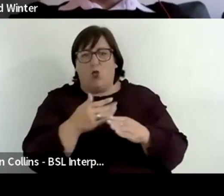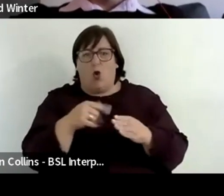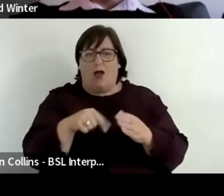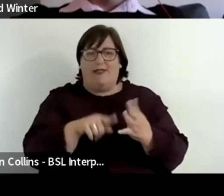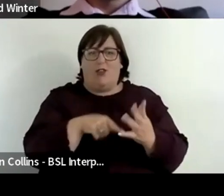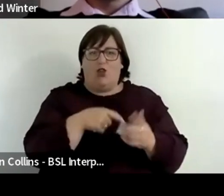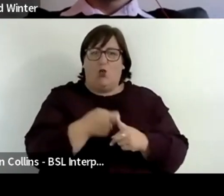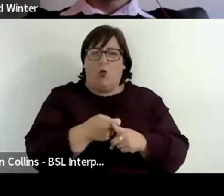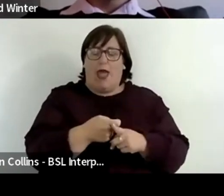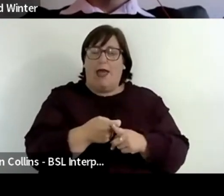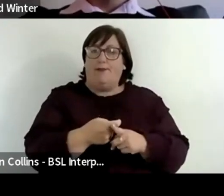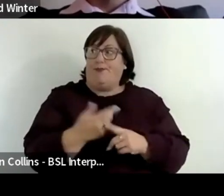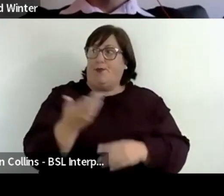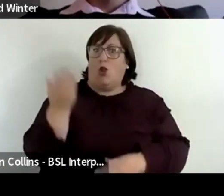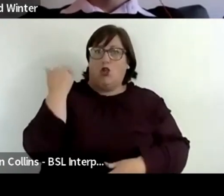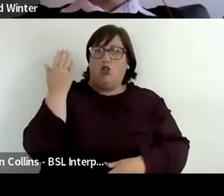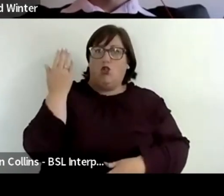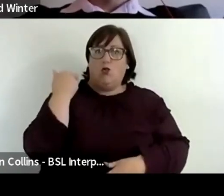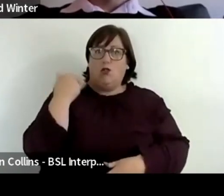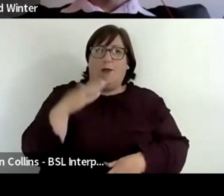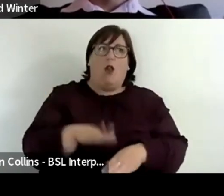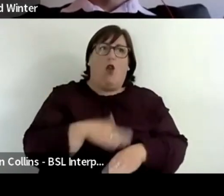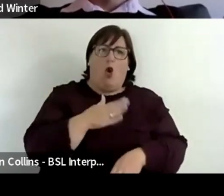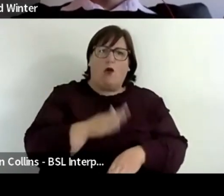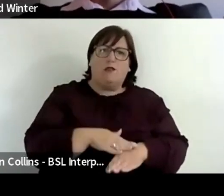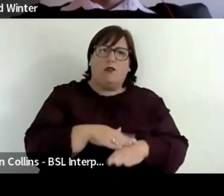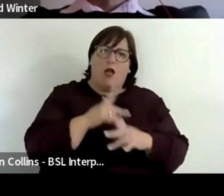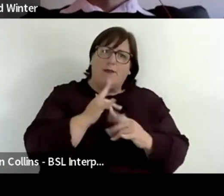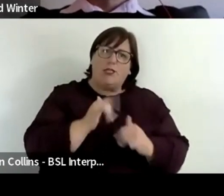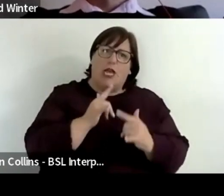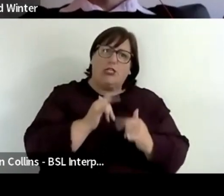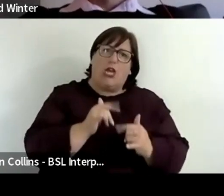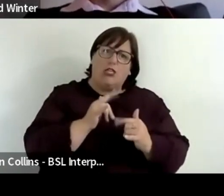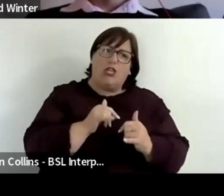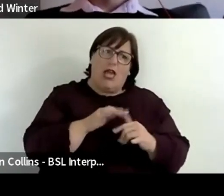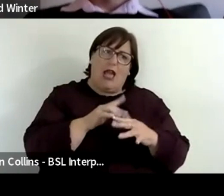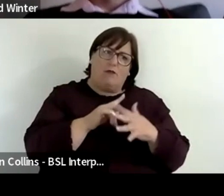But now they are coming back really quick. Two, three weeks maximum.